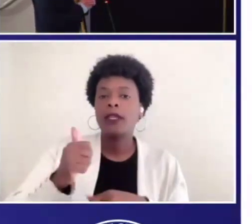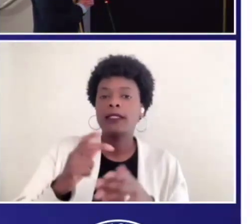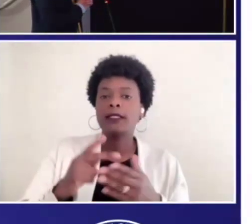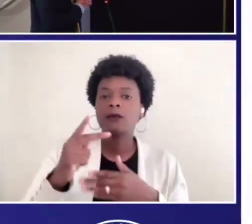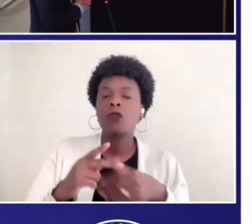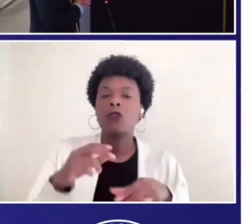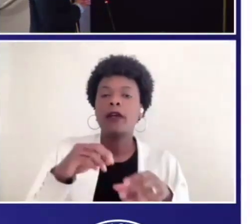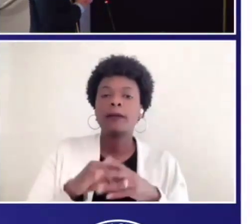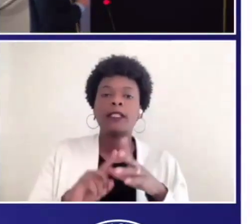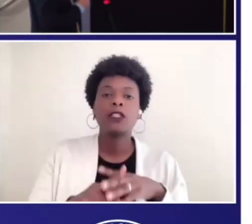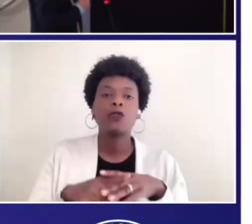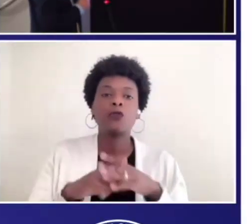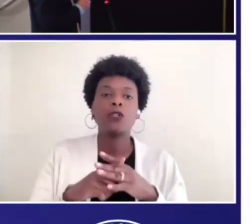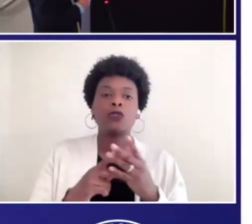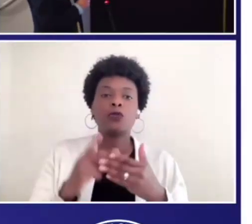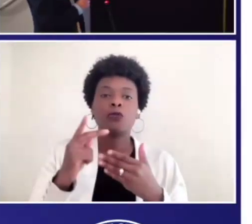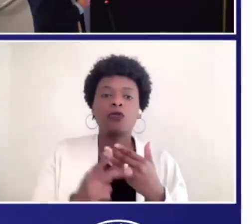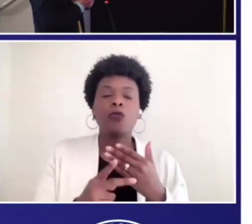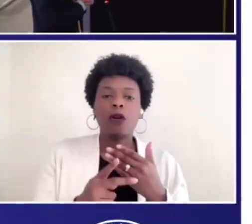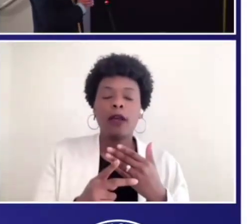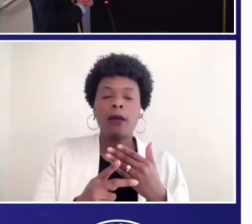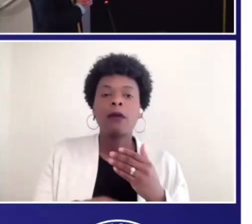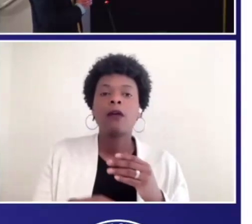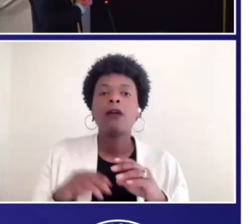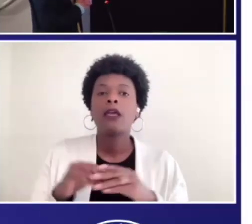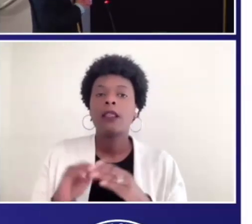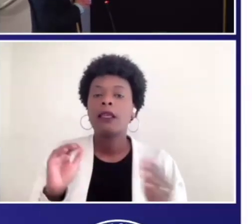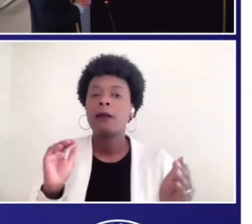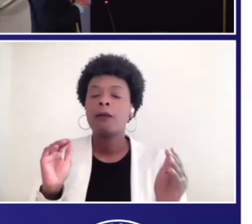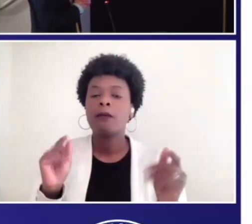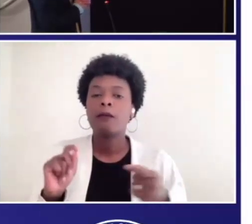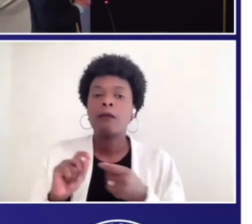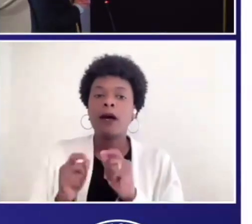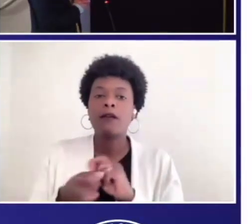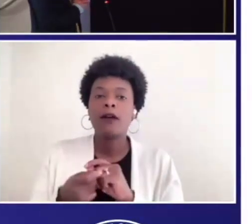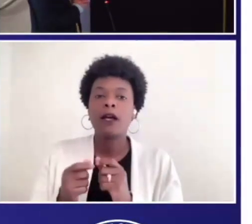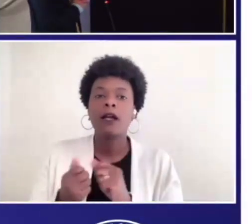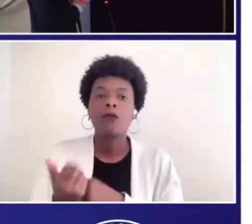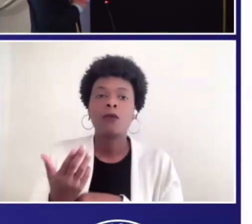proposal, and under our modified proposal in the 2022-2023 award year,